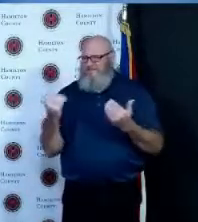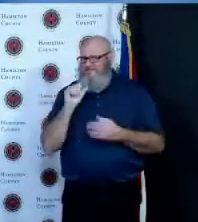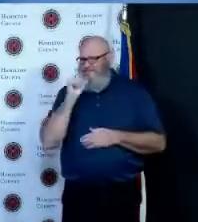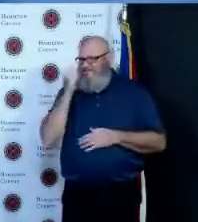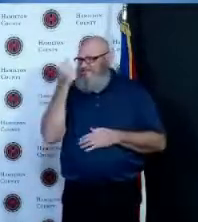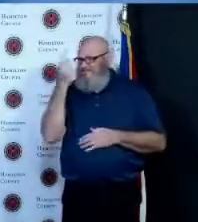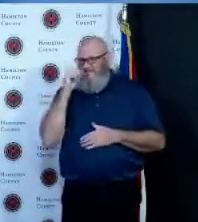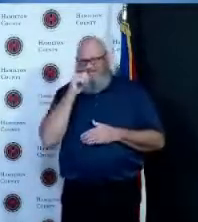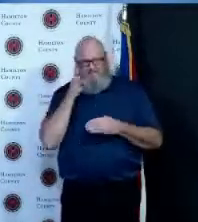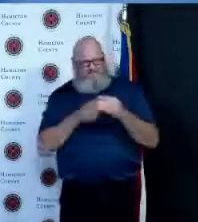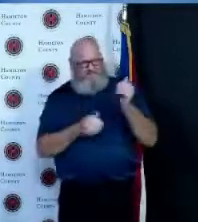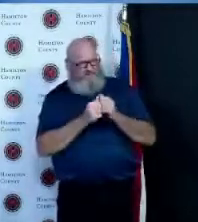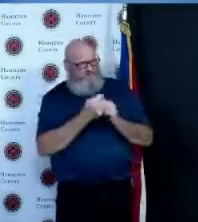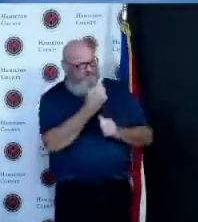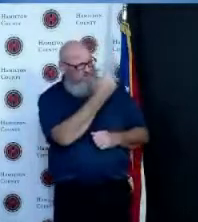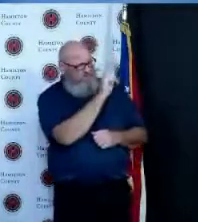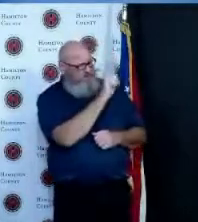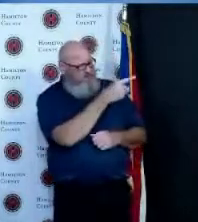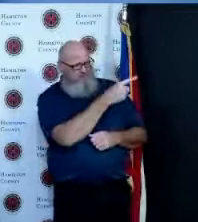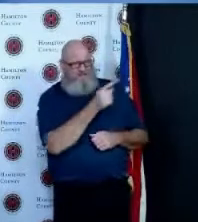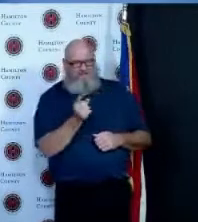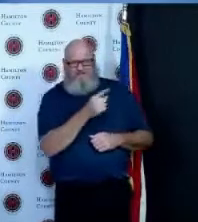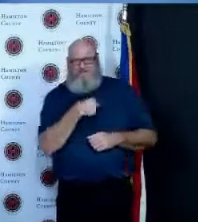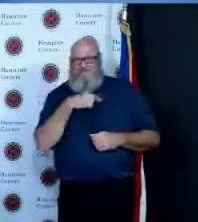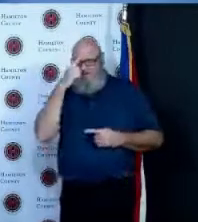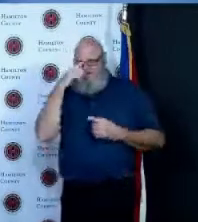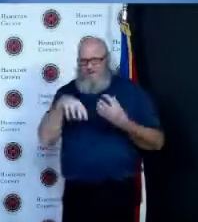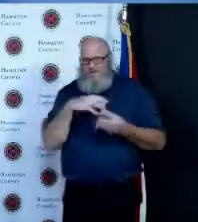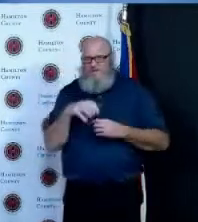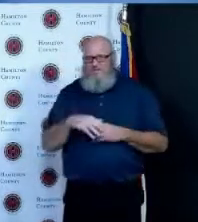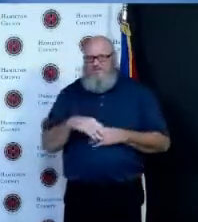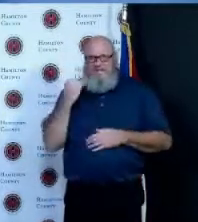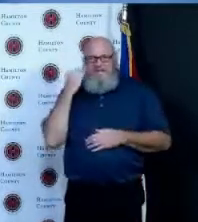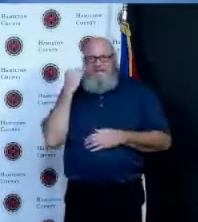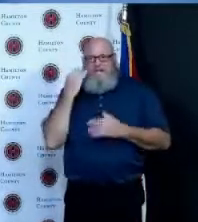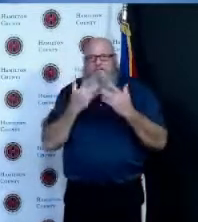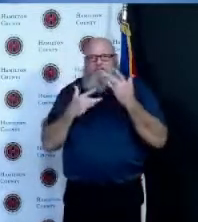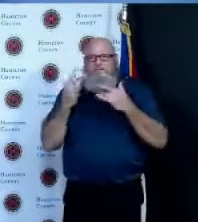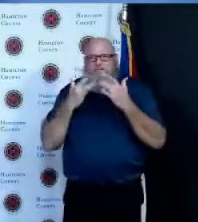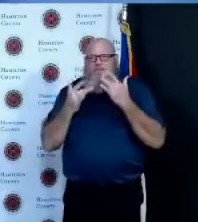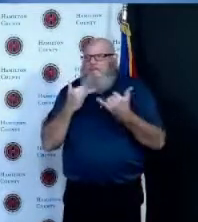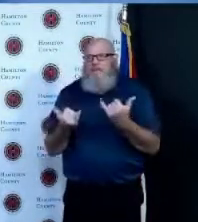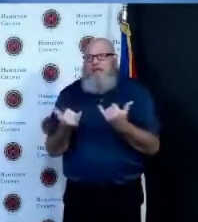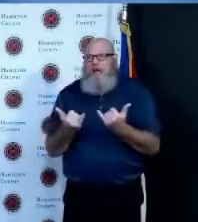the county county's not getting enough doses now does this set a scary precedent for the county's